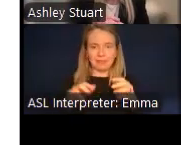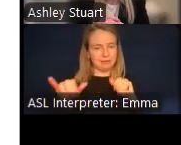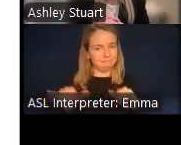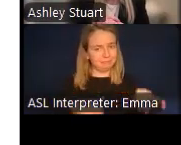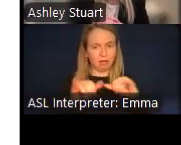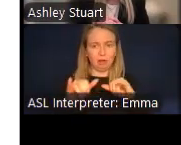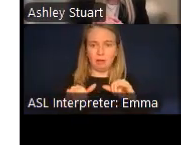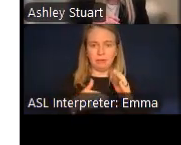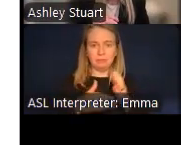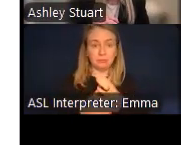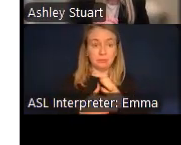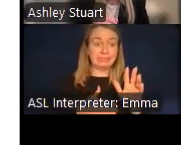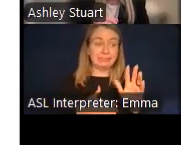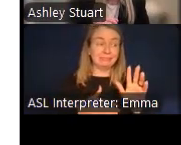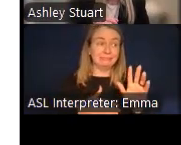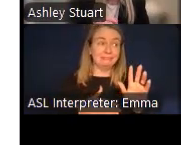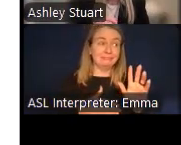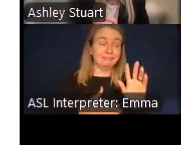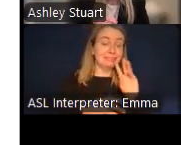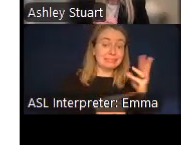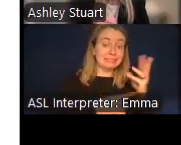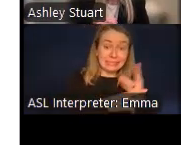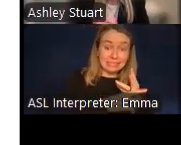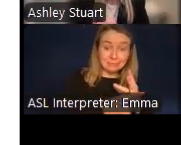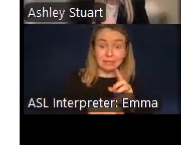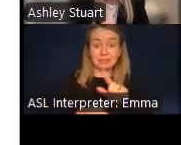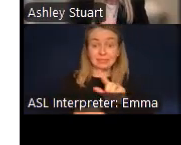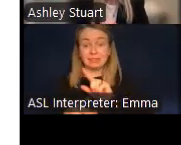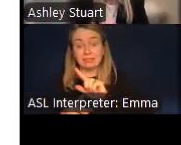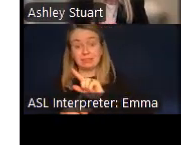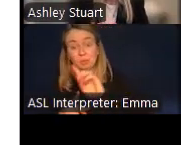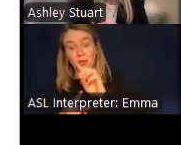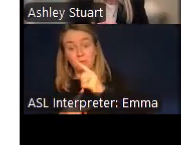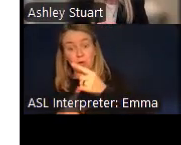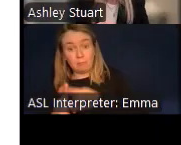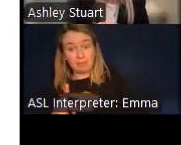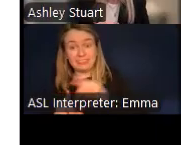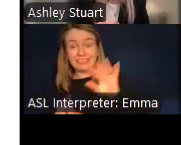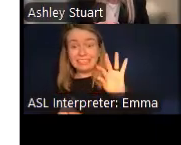between six to 24 months of age. In fact, 94% of kids are